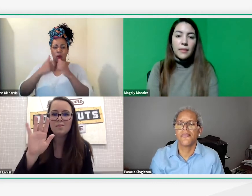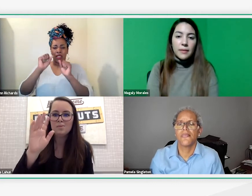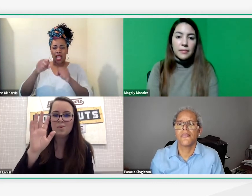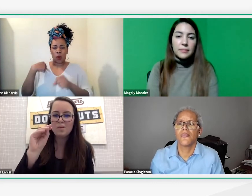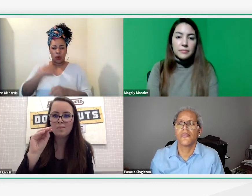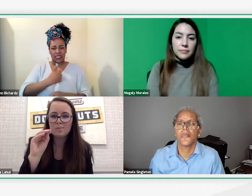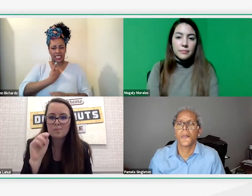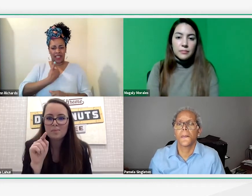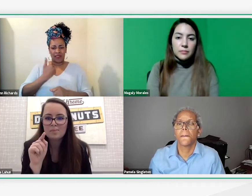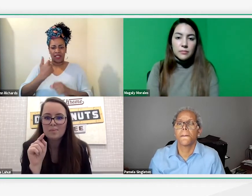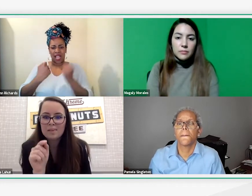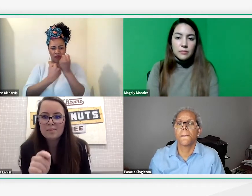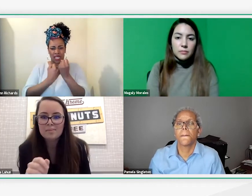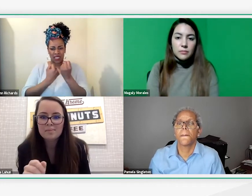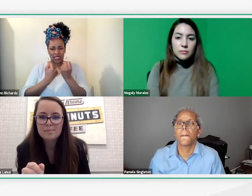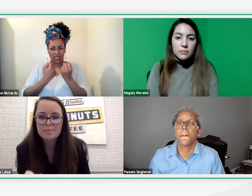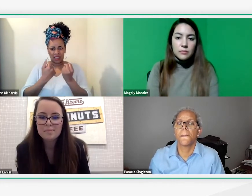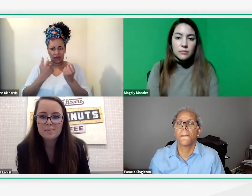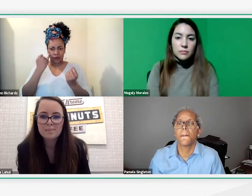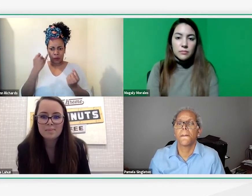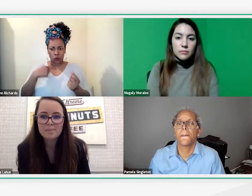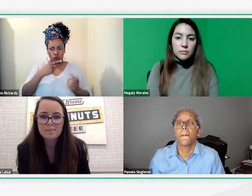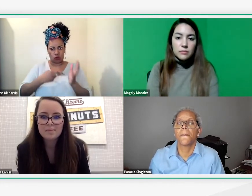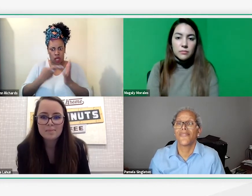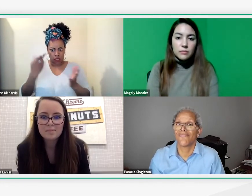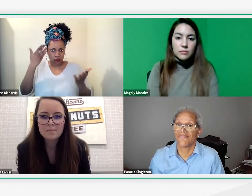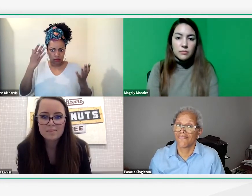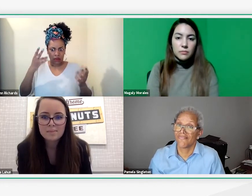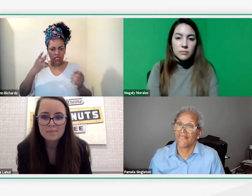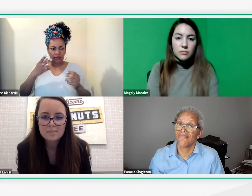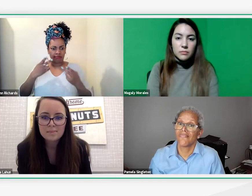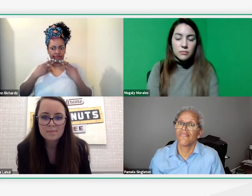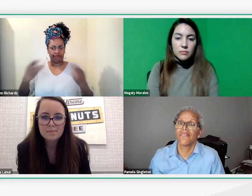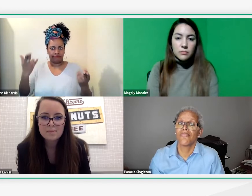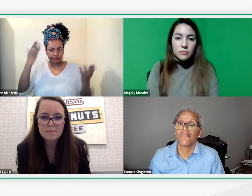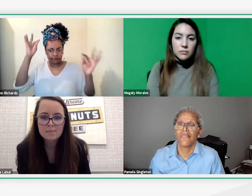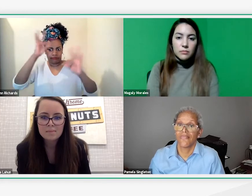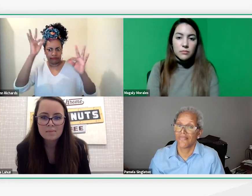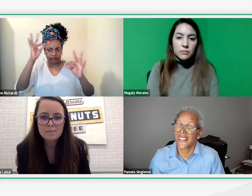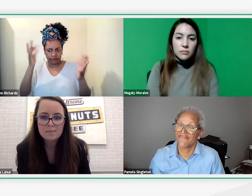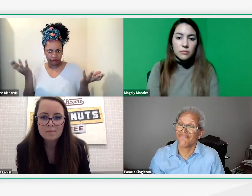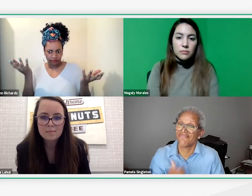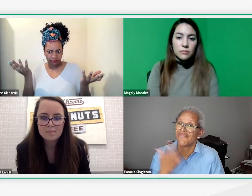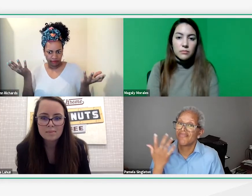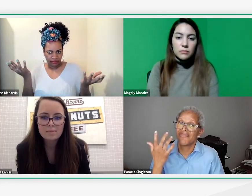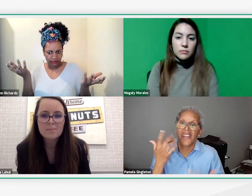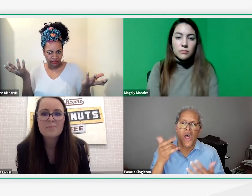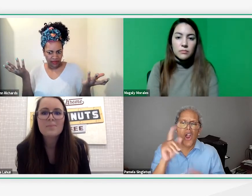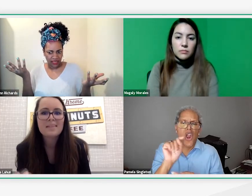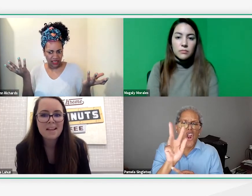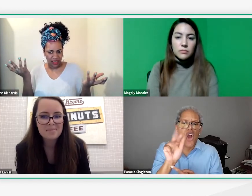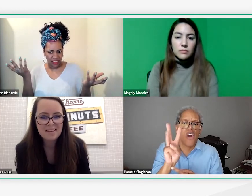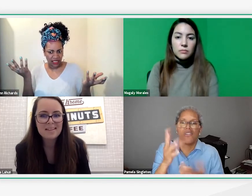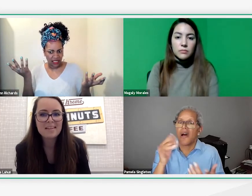So, can we self-advocate? Or, you know, honestly, if we didn't know,